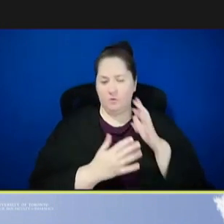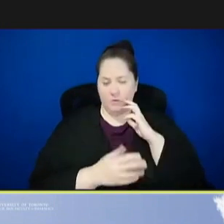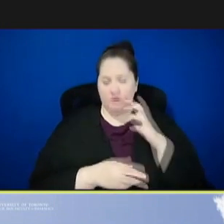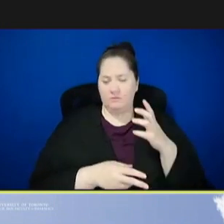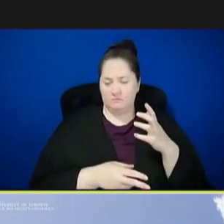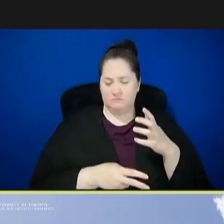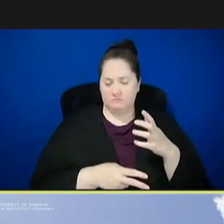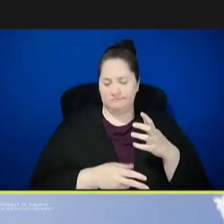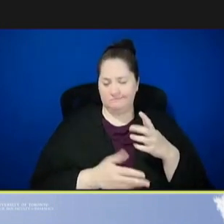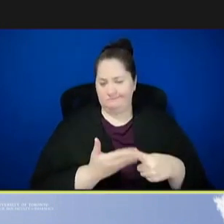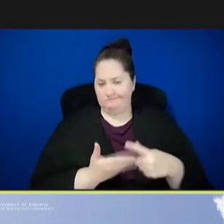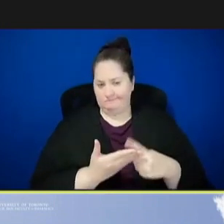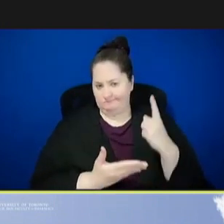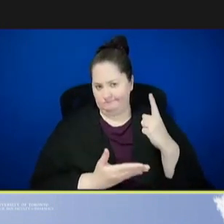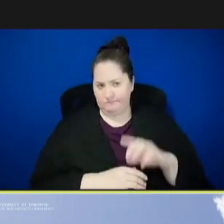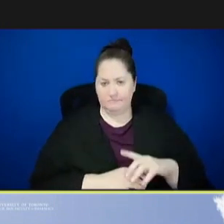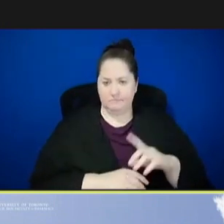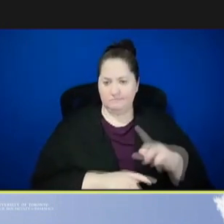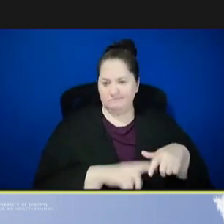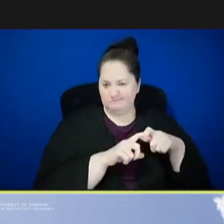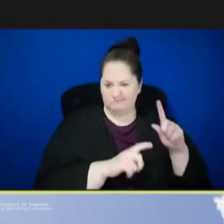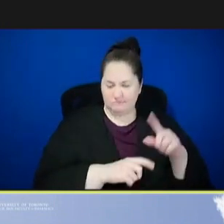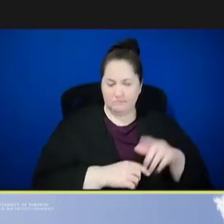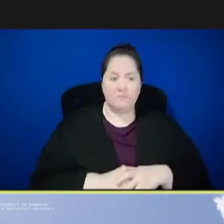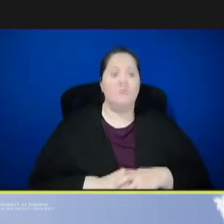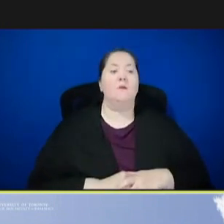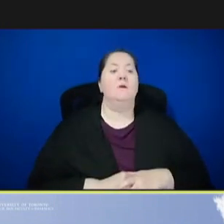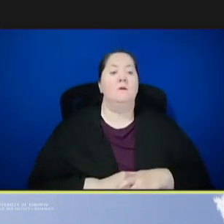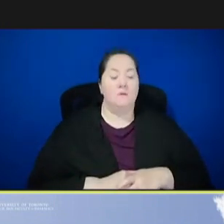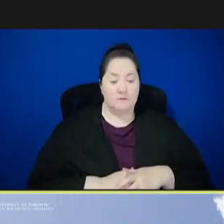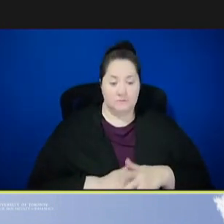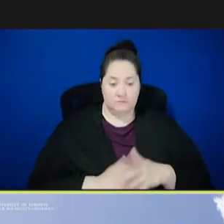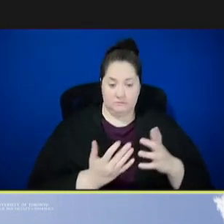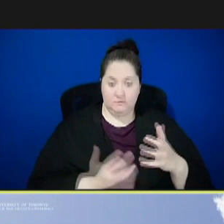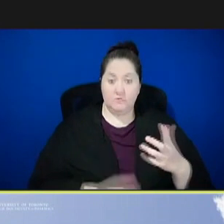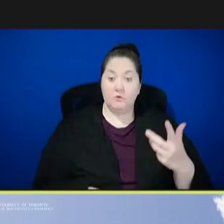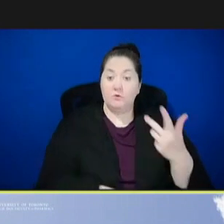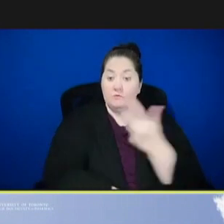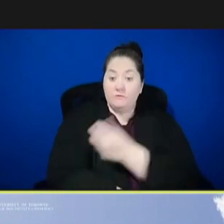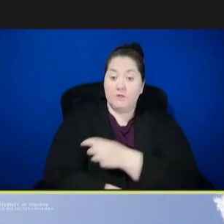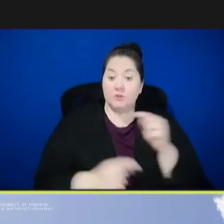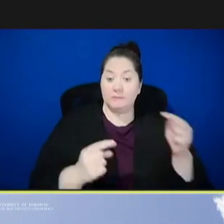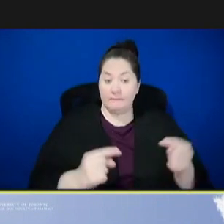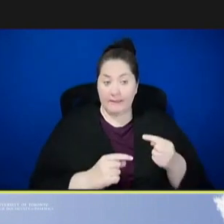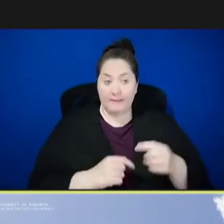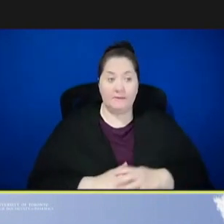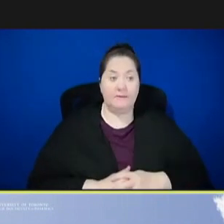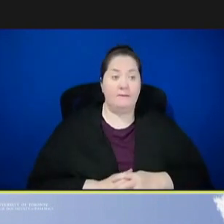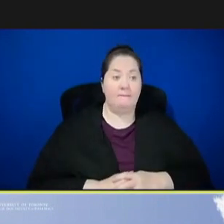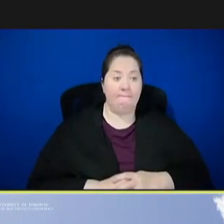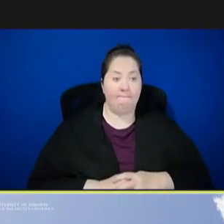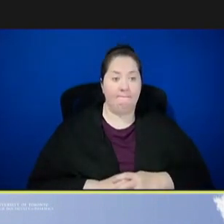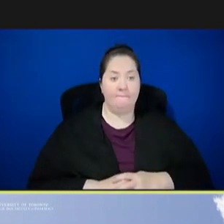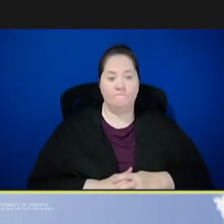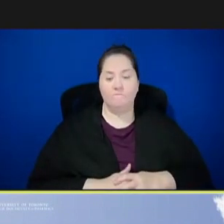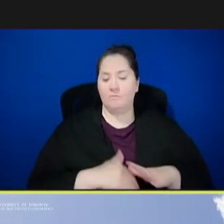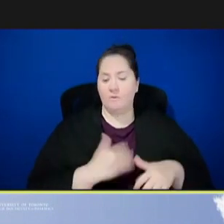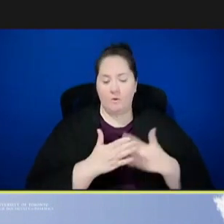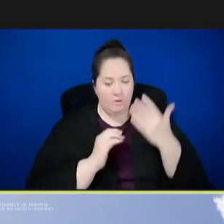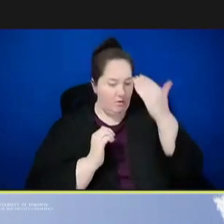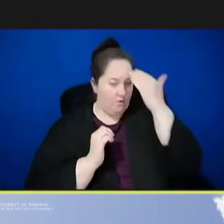second. So next slide, please. So, first of all, vaccination pain. All of us know that pain from